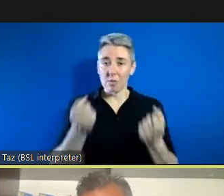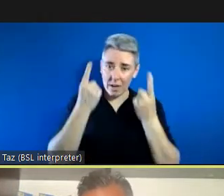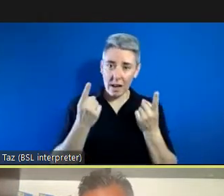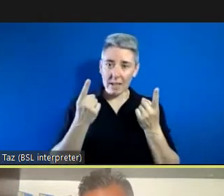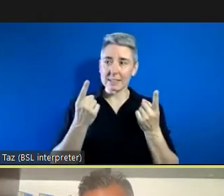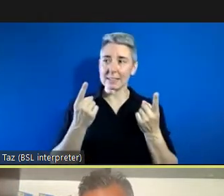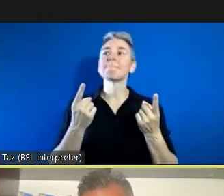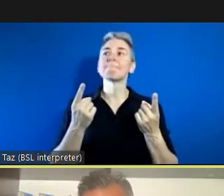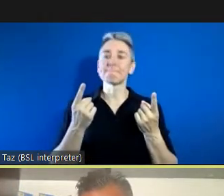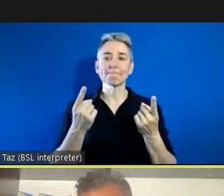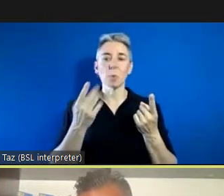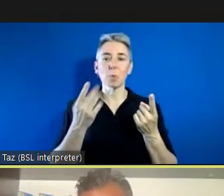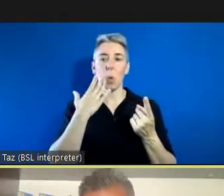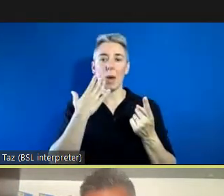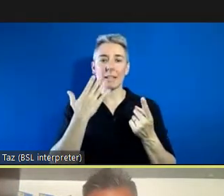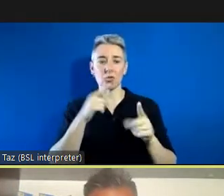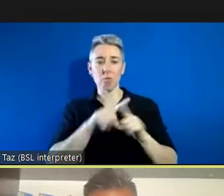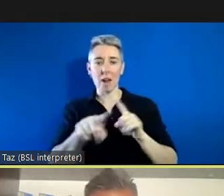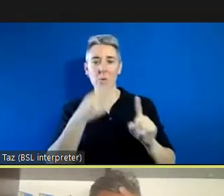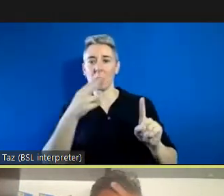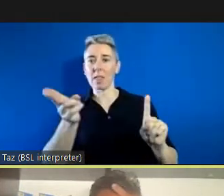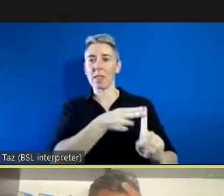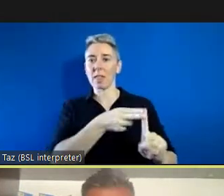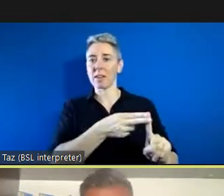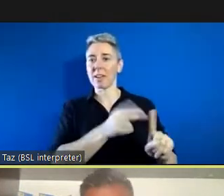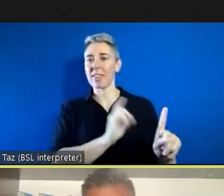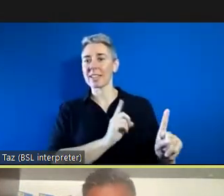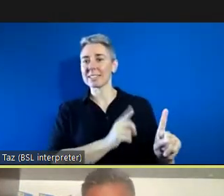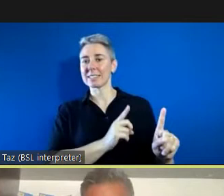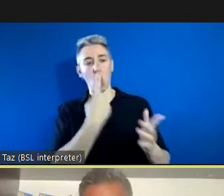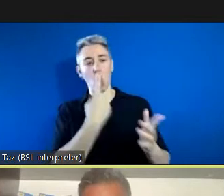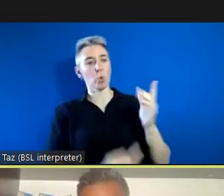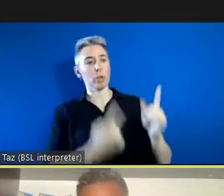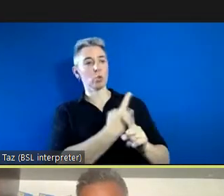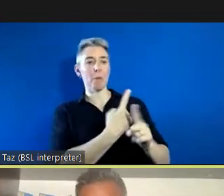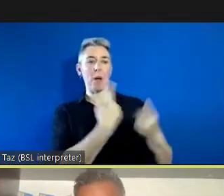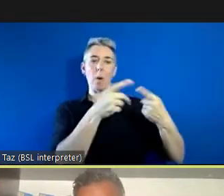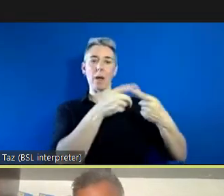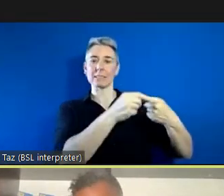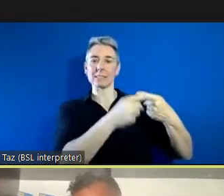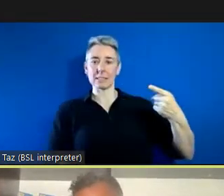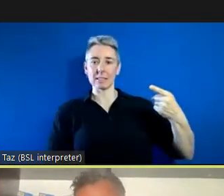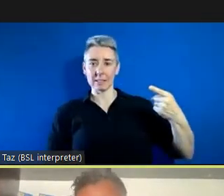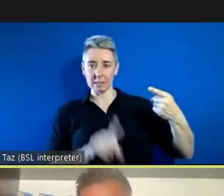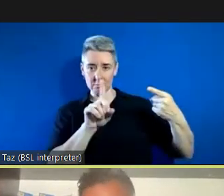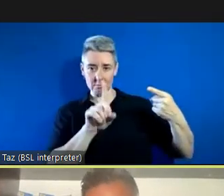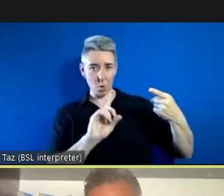when we force sticky labels onto people and only talk about the good disabled person or